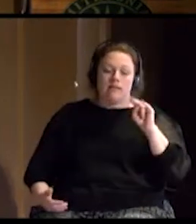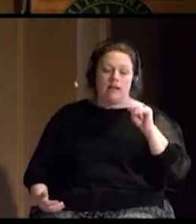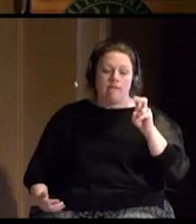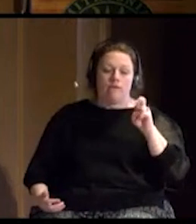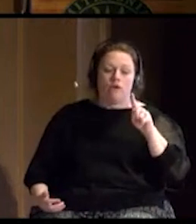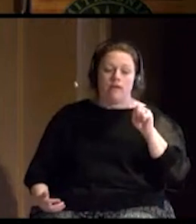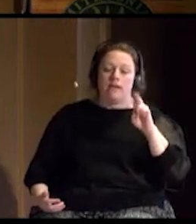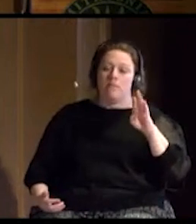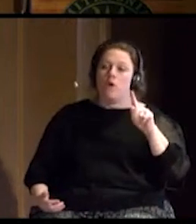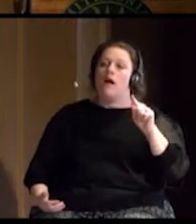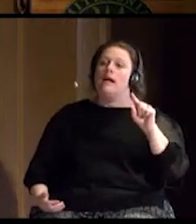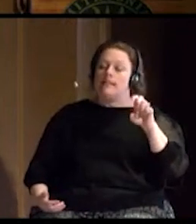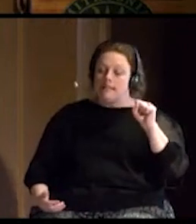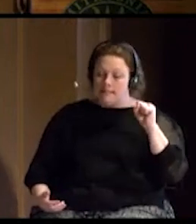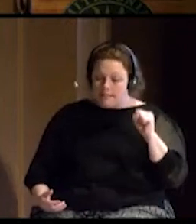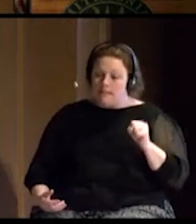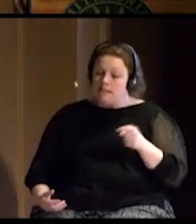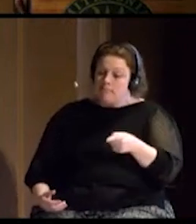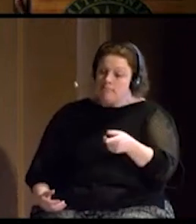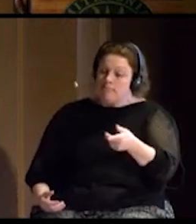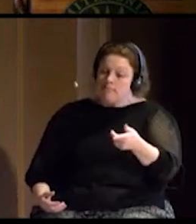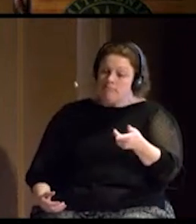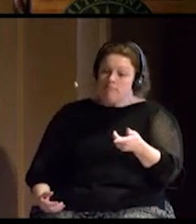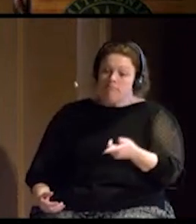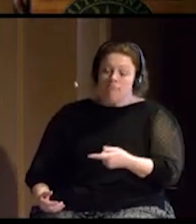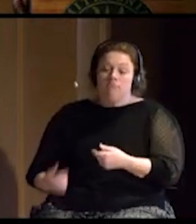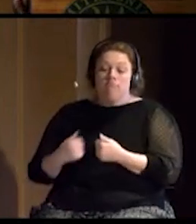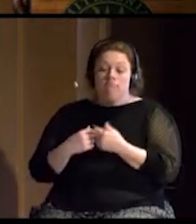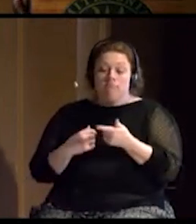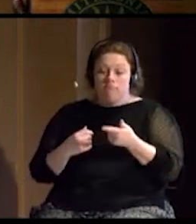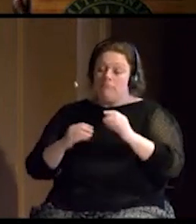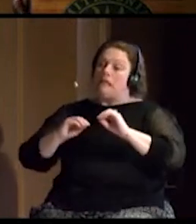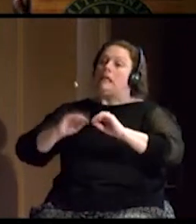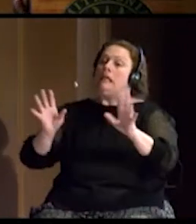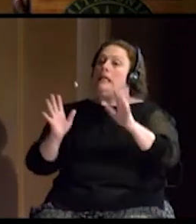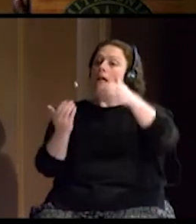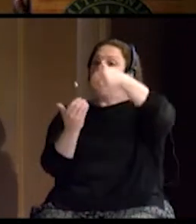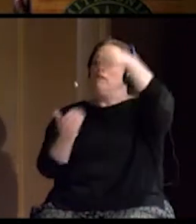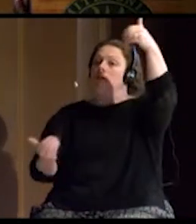independently in different lakes, providing clear evidence that there are strong evolutionary forces